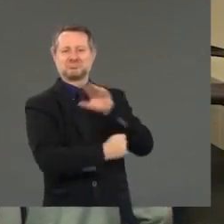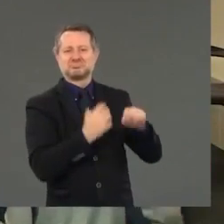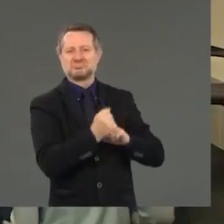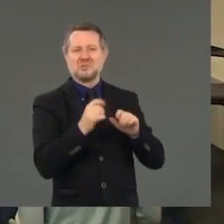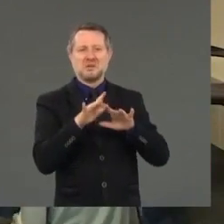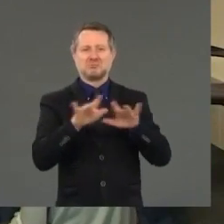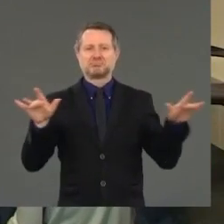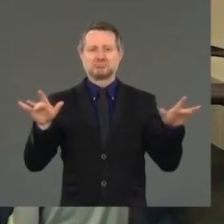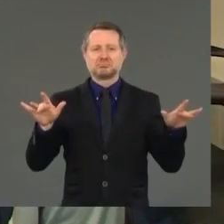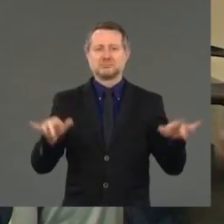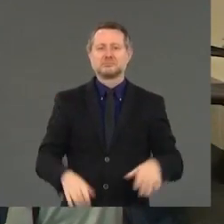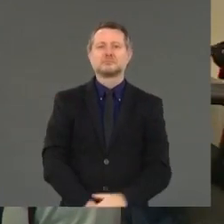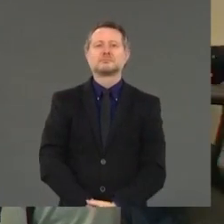DO. I WILL SEE YOU GUYS. THANK YOU.